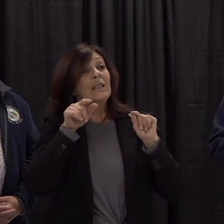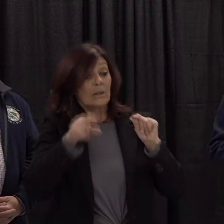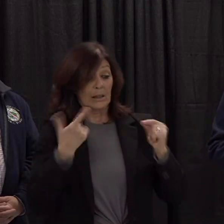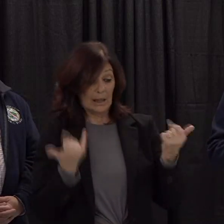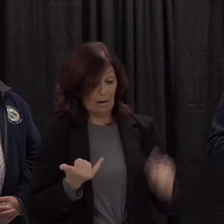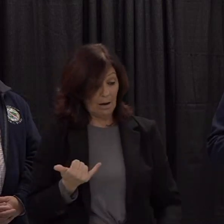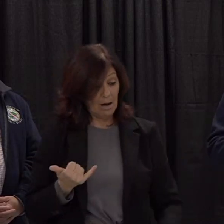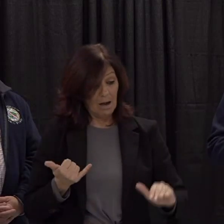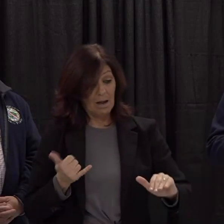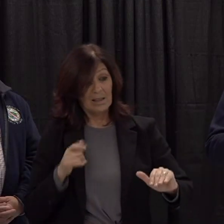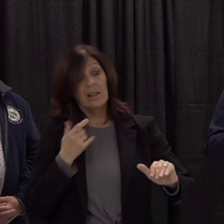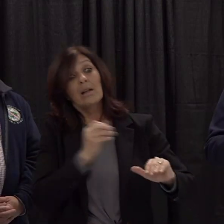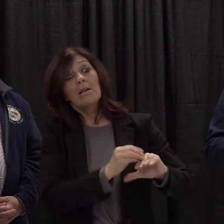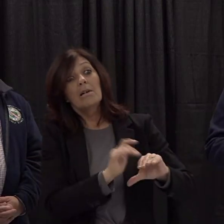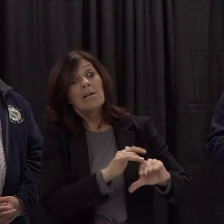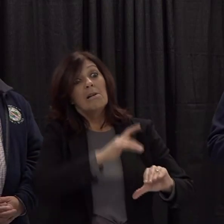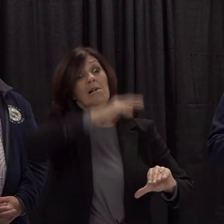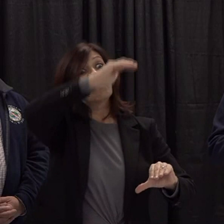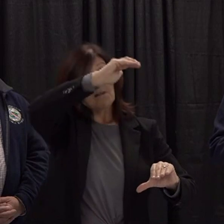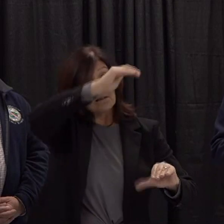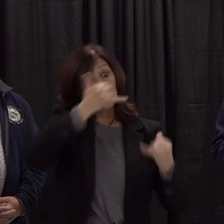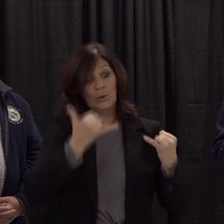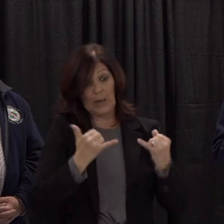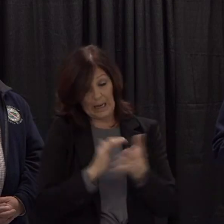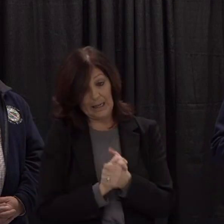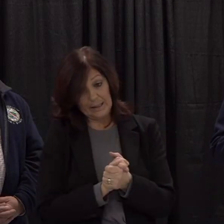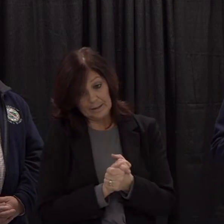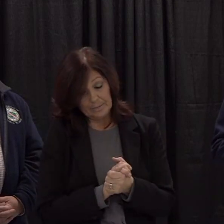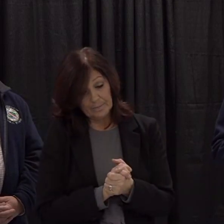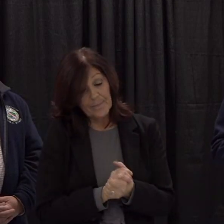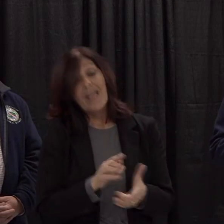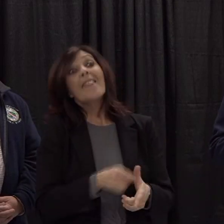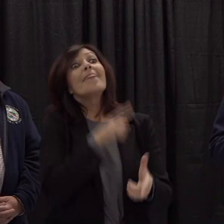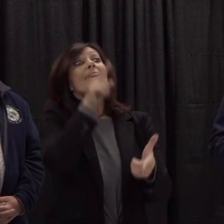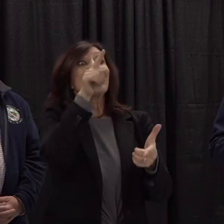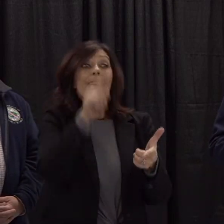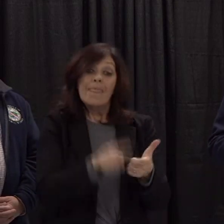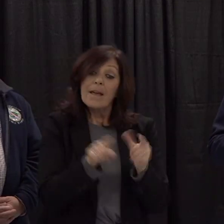fell in the overnight hours and through 1:00 PM today then, as you can see.